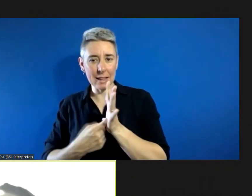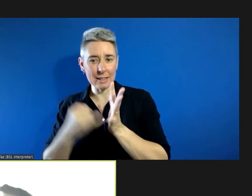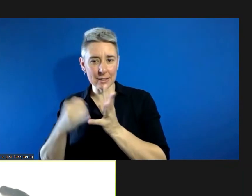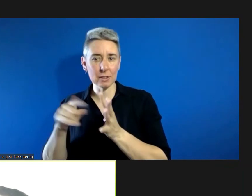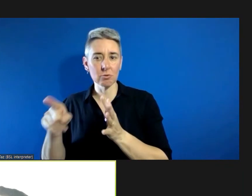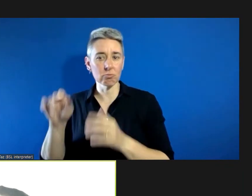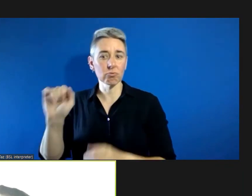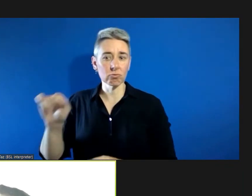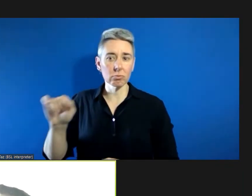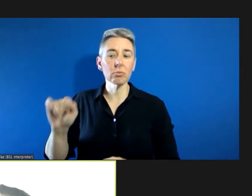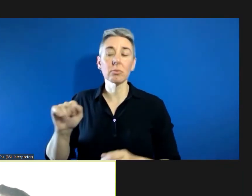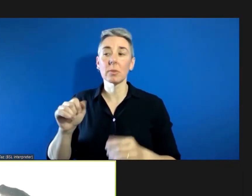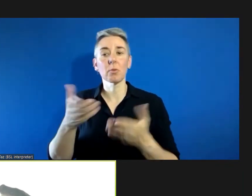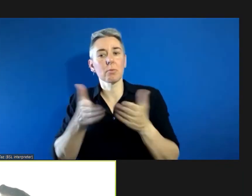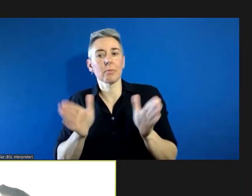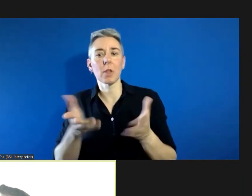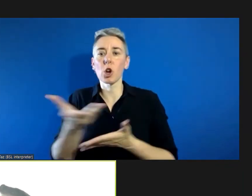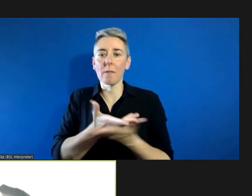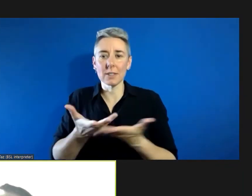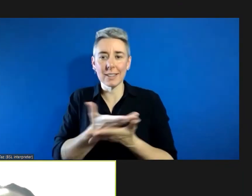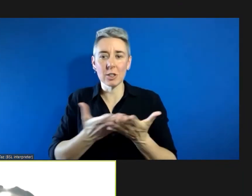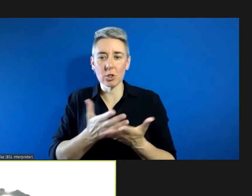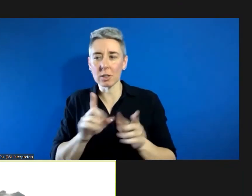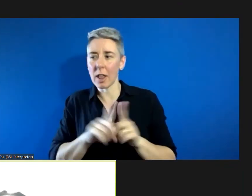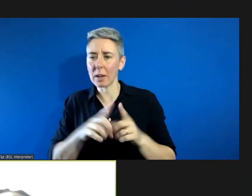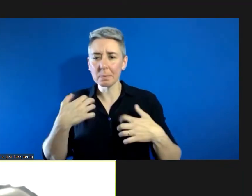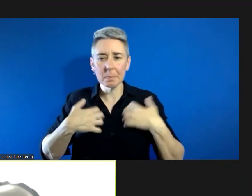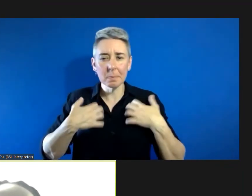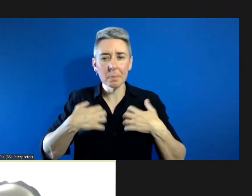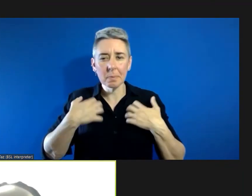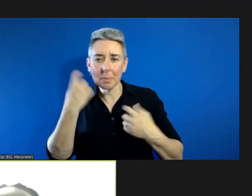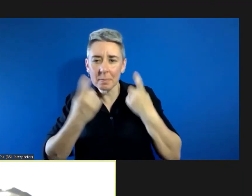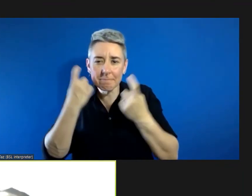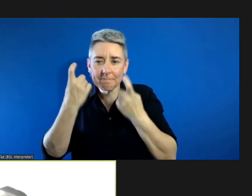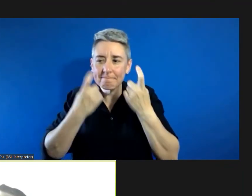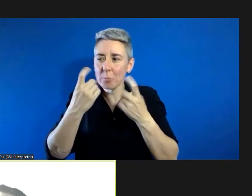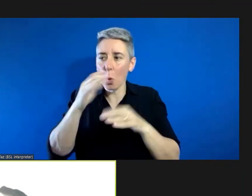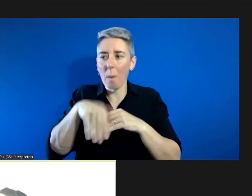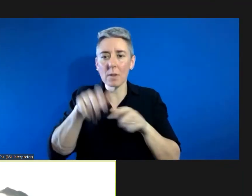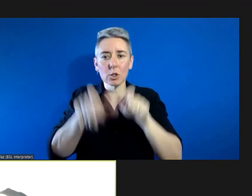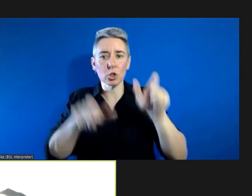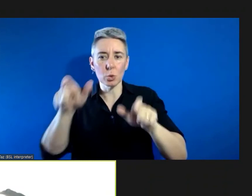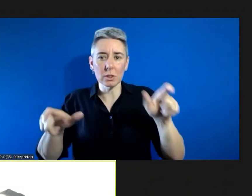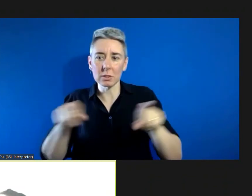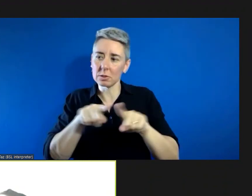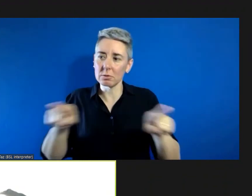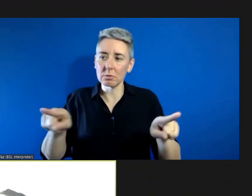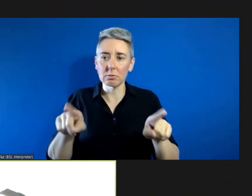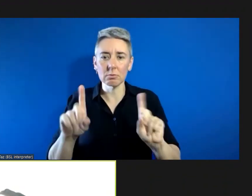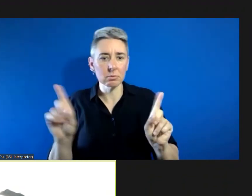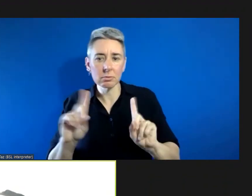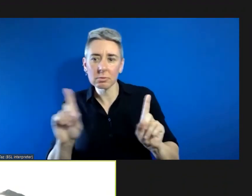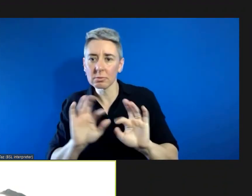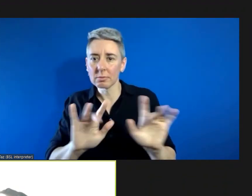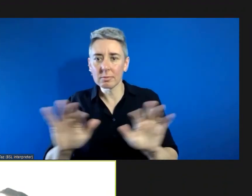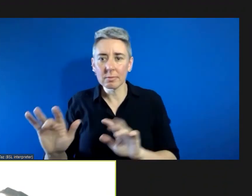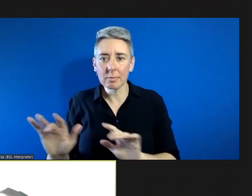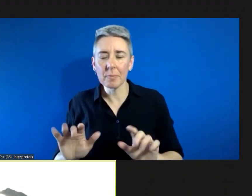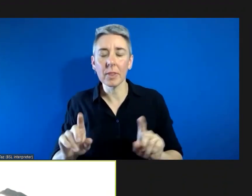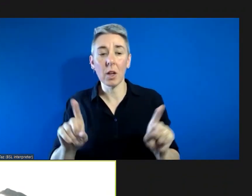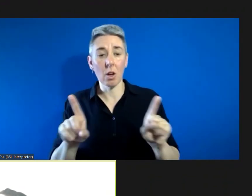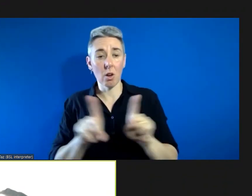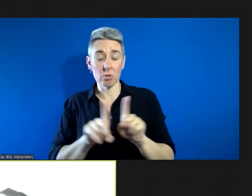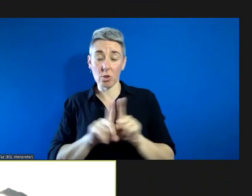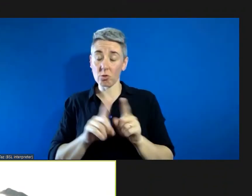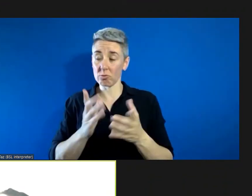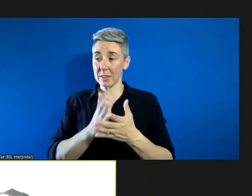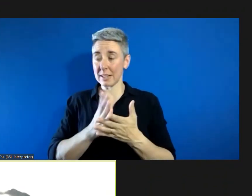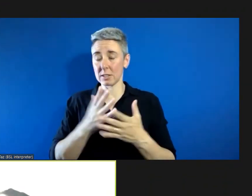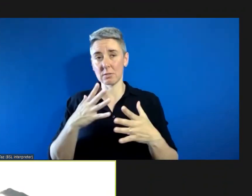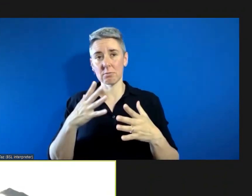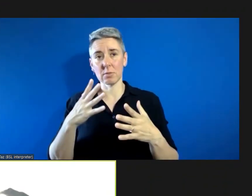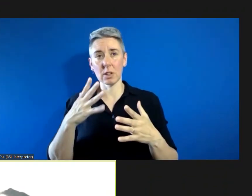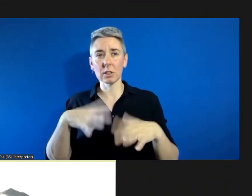being curious about the students that you support and really just starting to interrogate